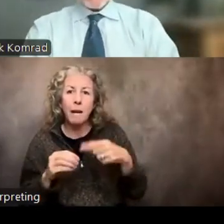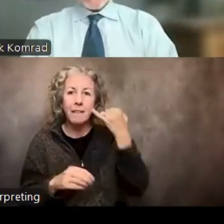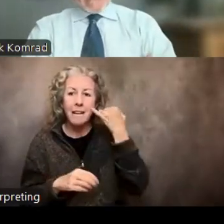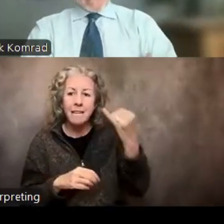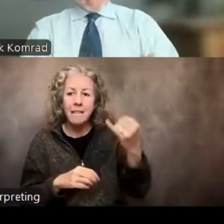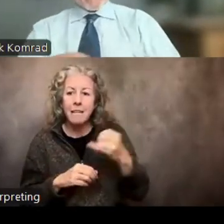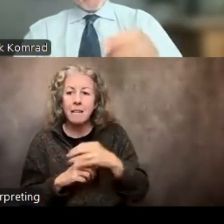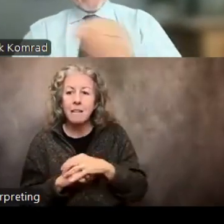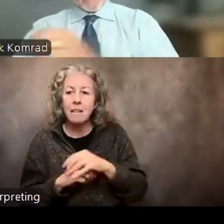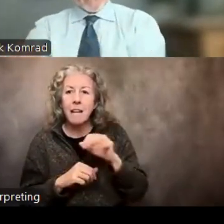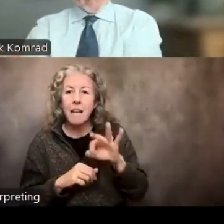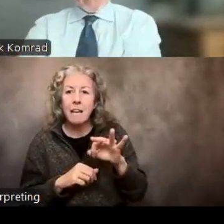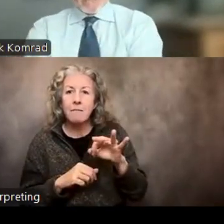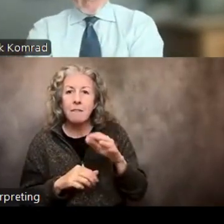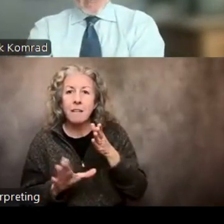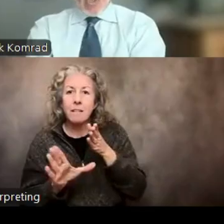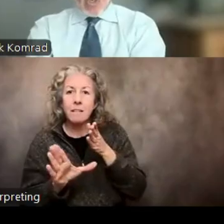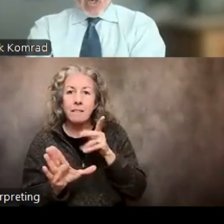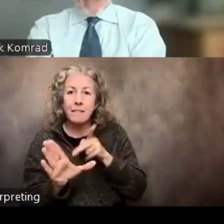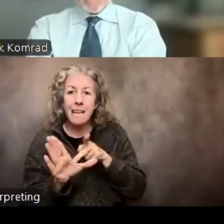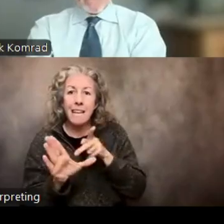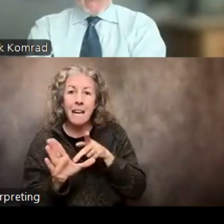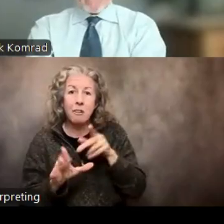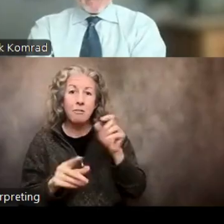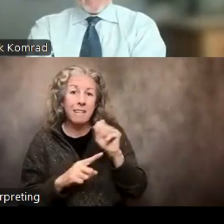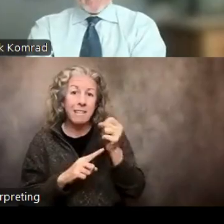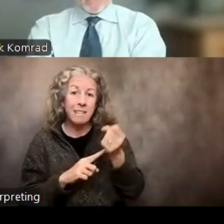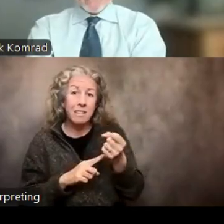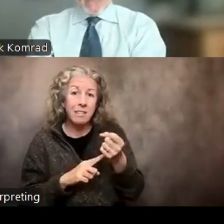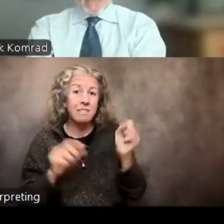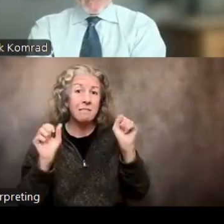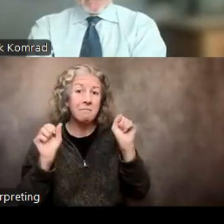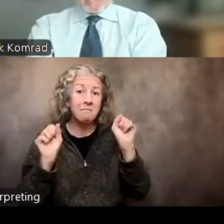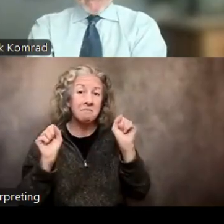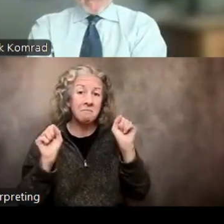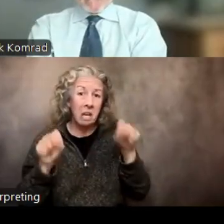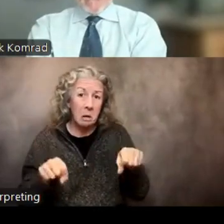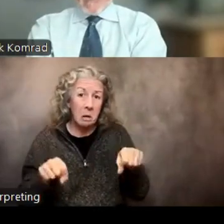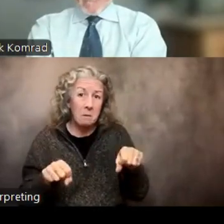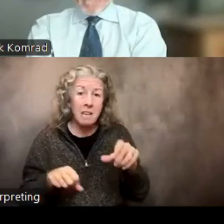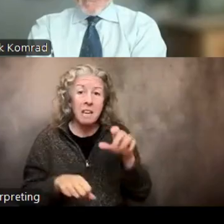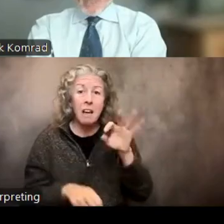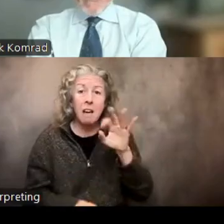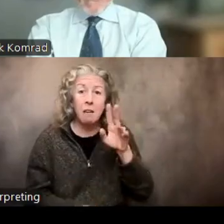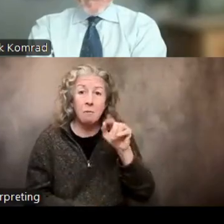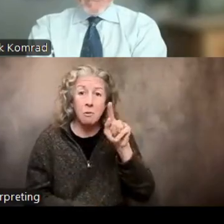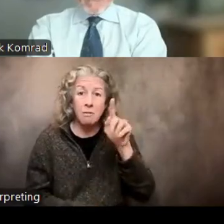psychiatric conditions are ever futile, and because of these